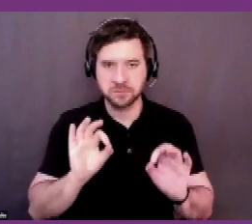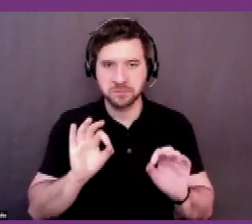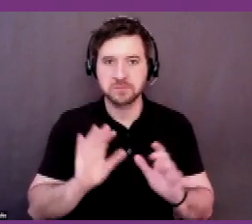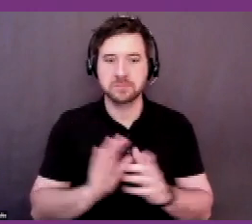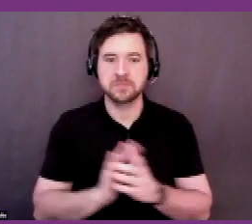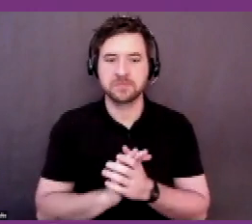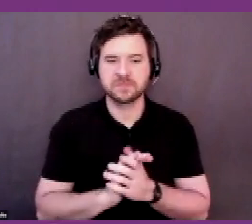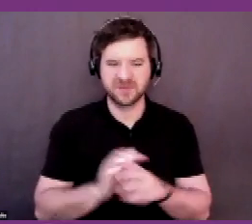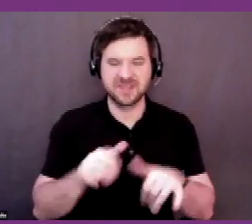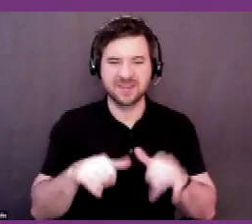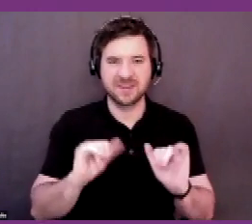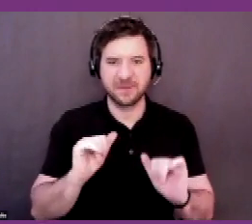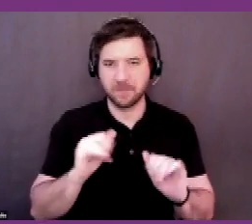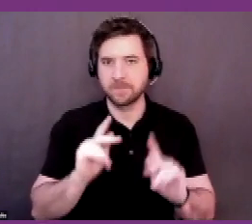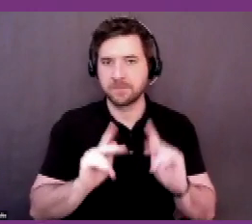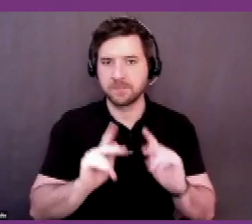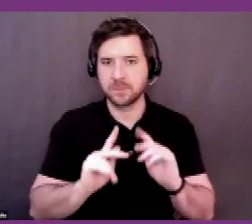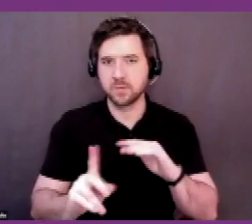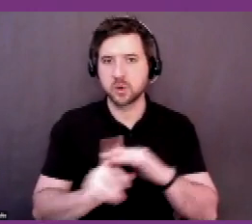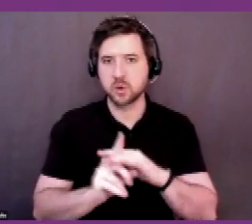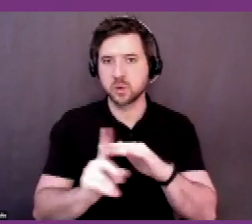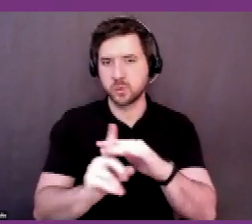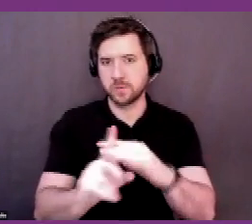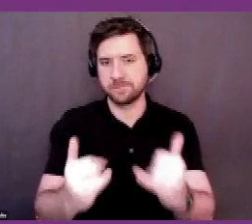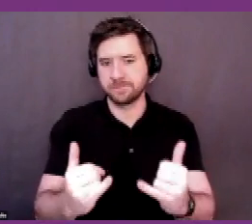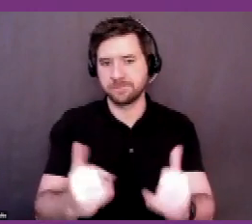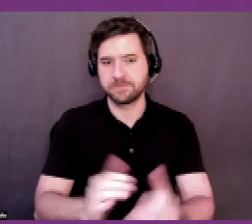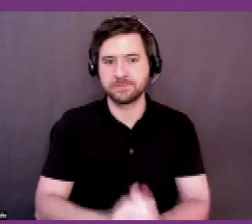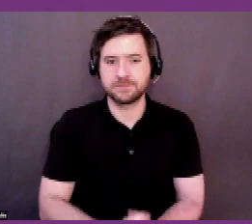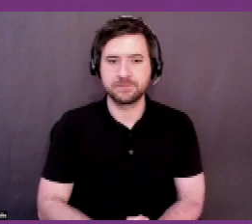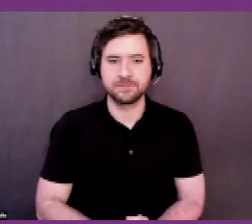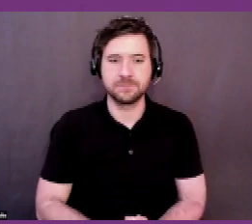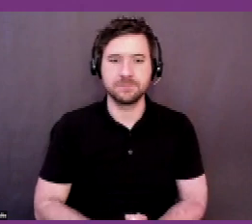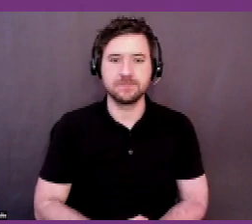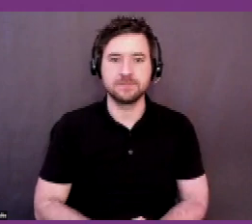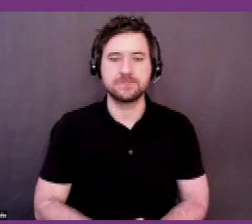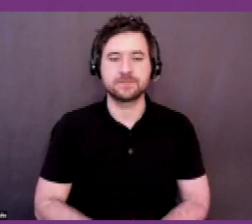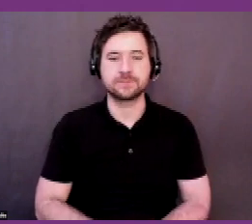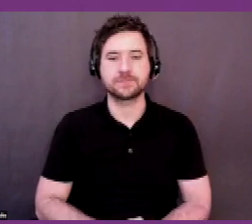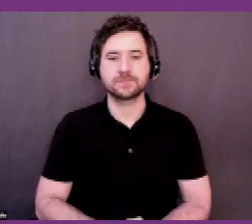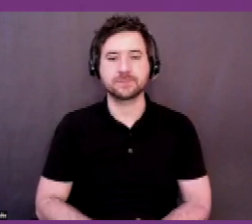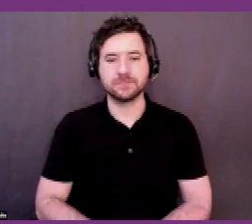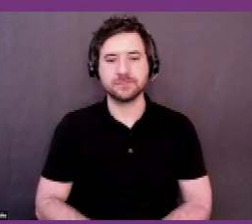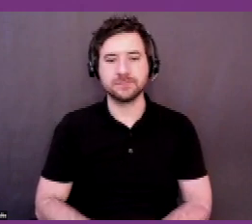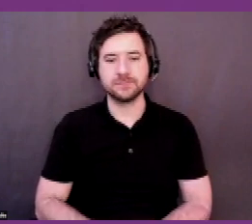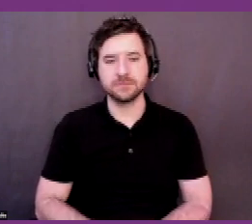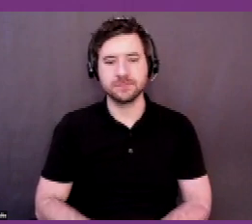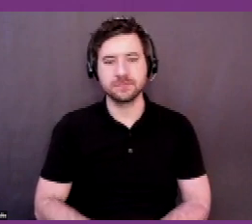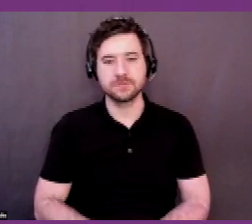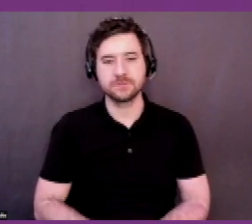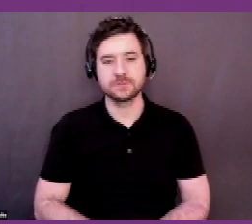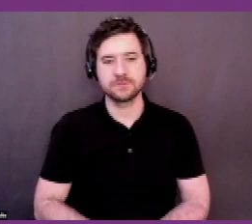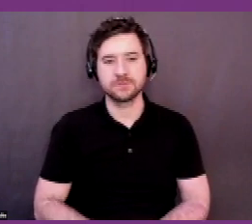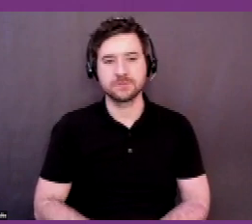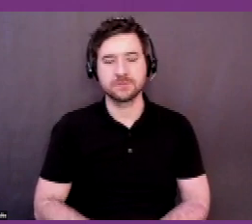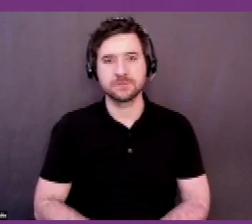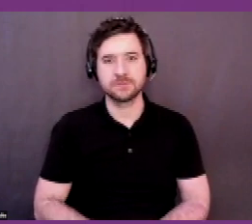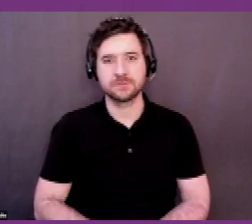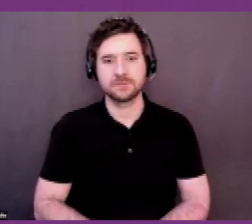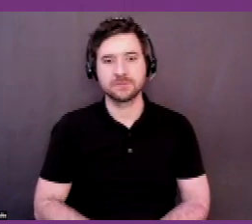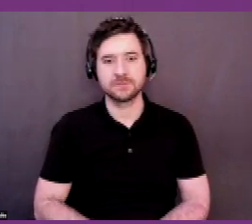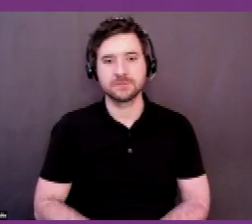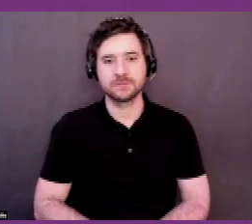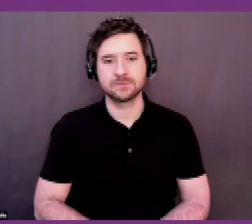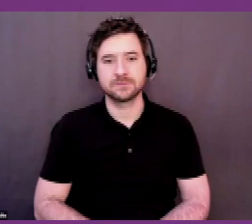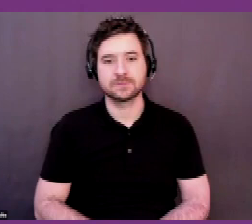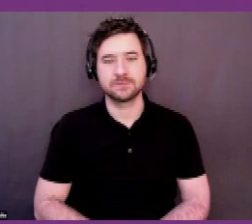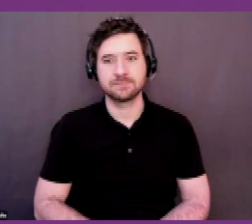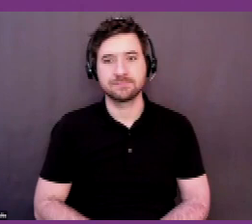few coming in. Okay.